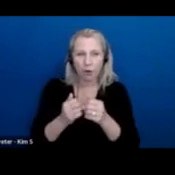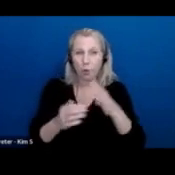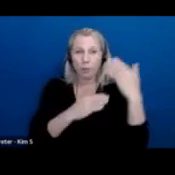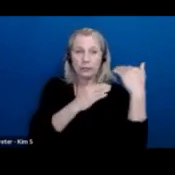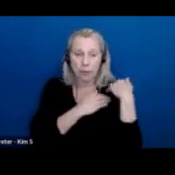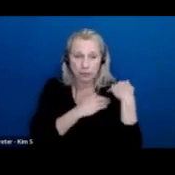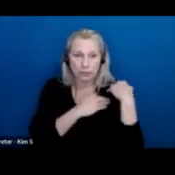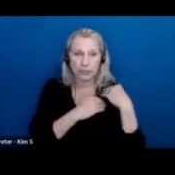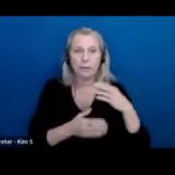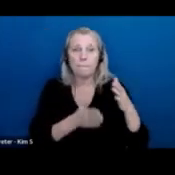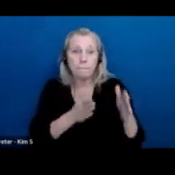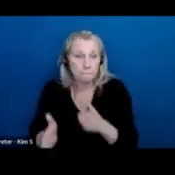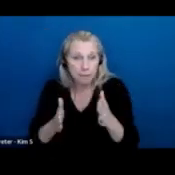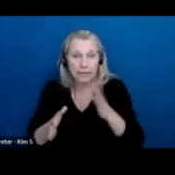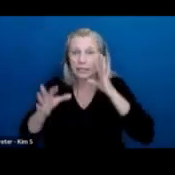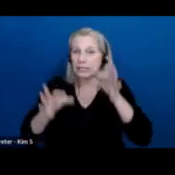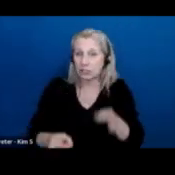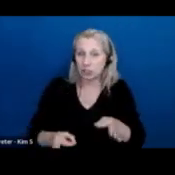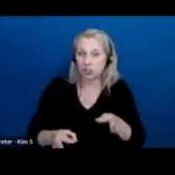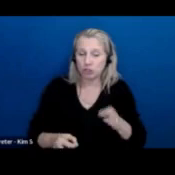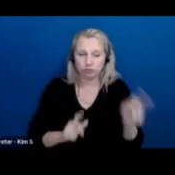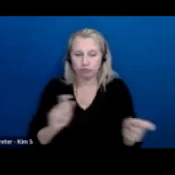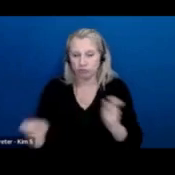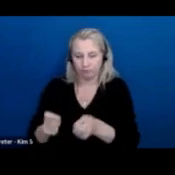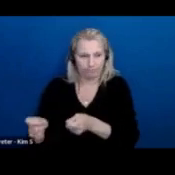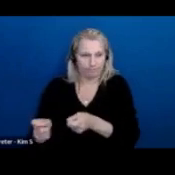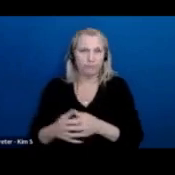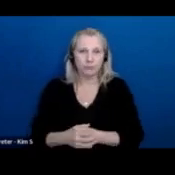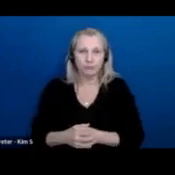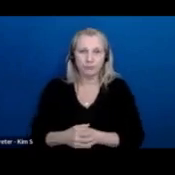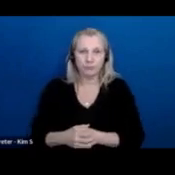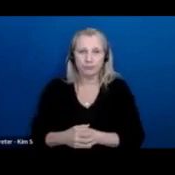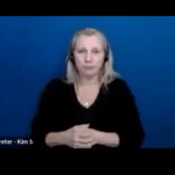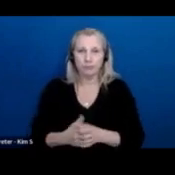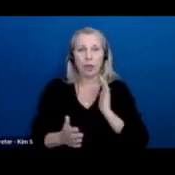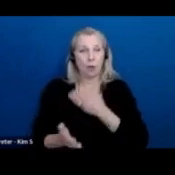and decision making are distributed. In wraparound, we